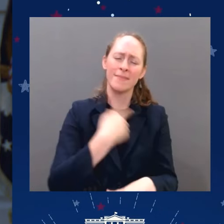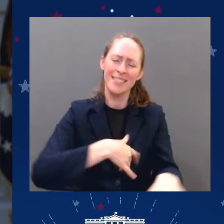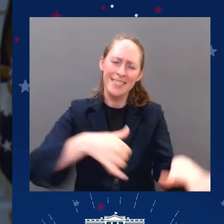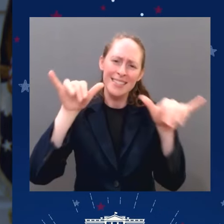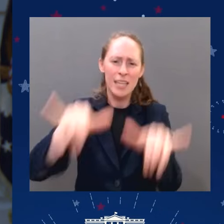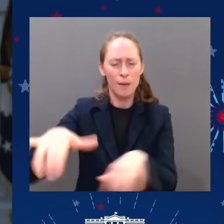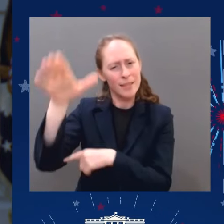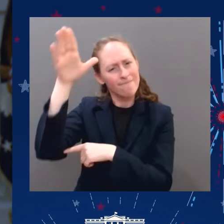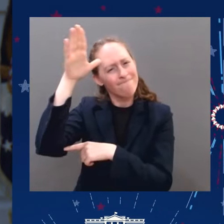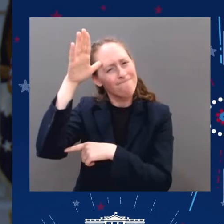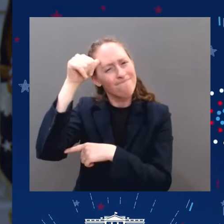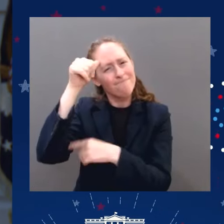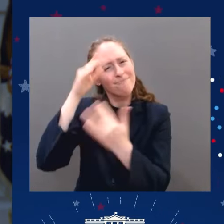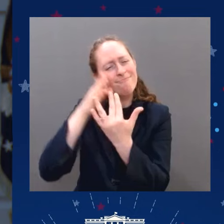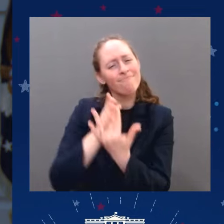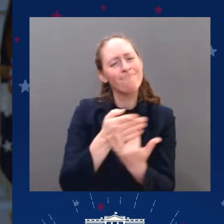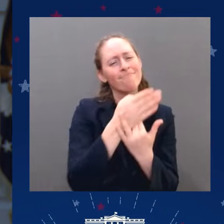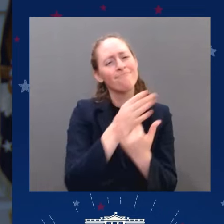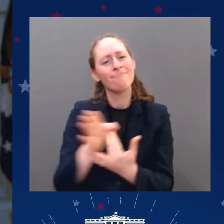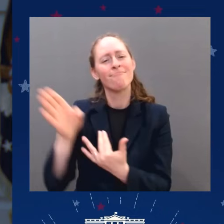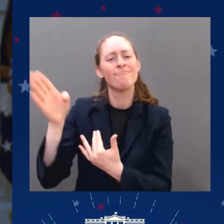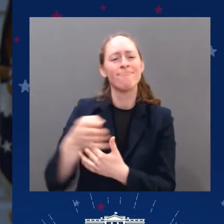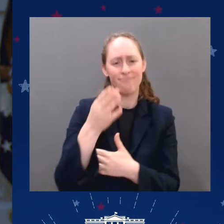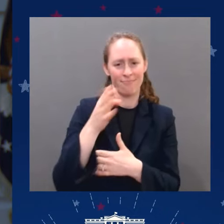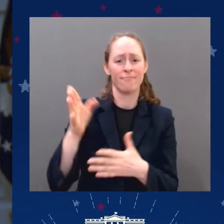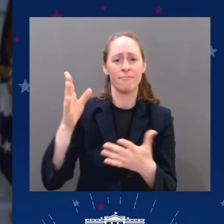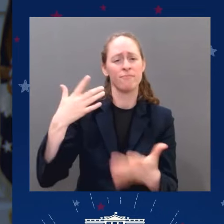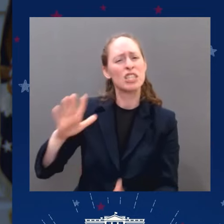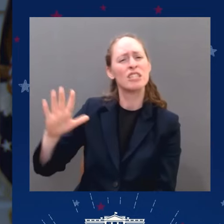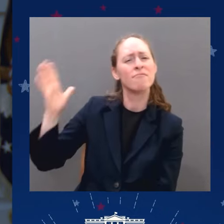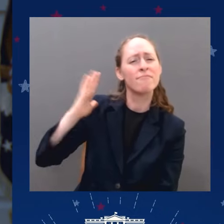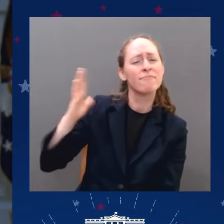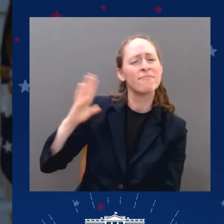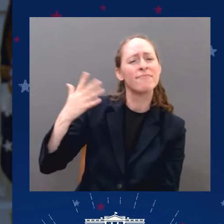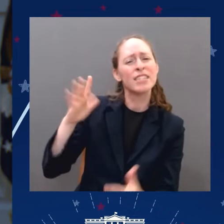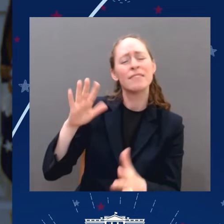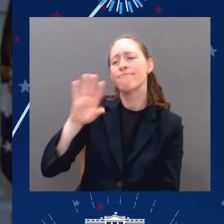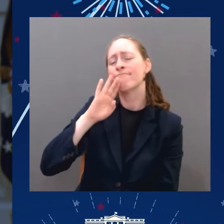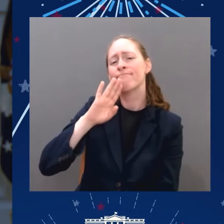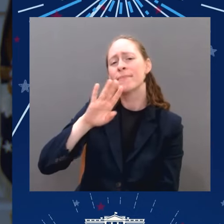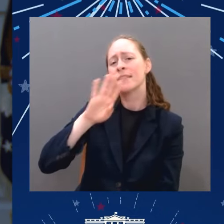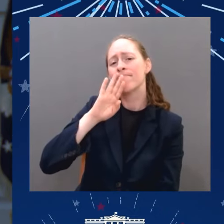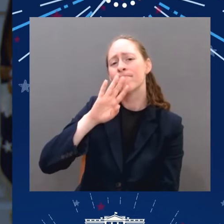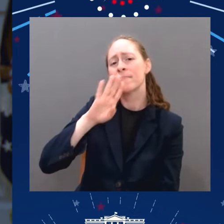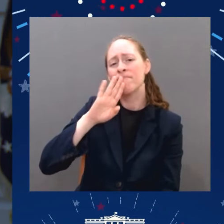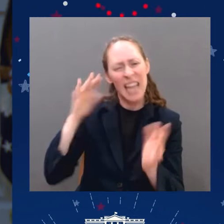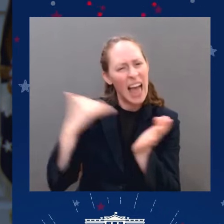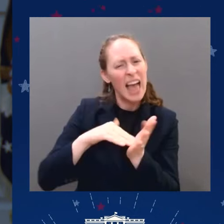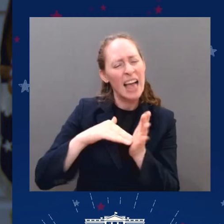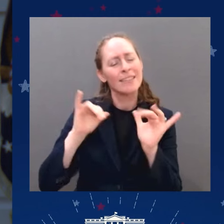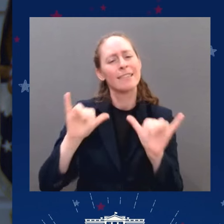But we've never failed because we have never walked away from the core beliefs and promises that define this nation.